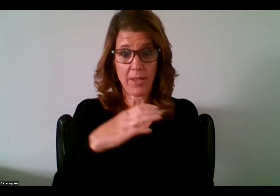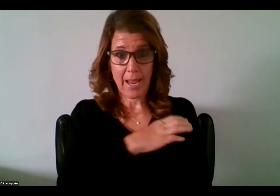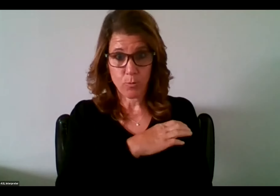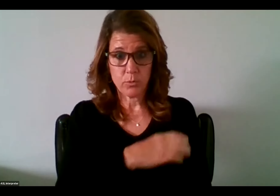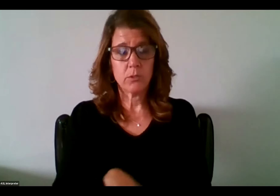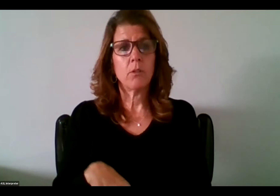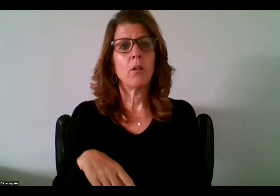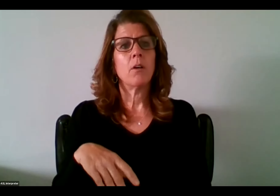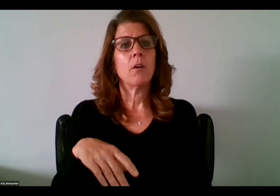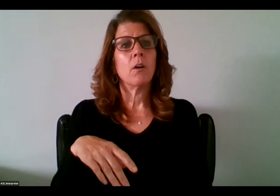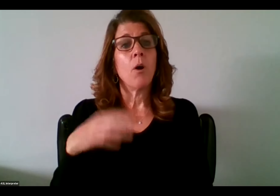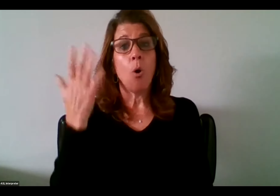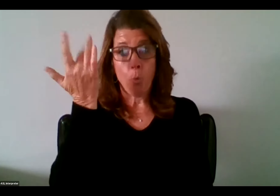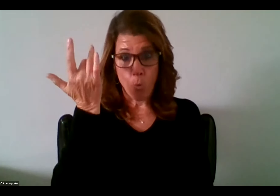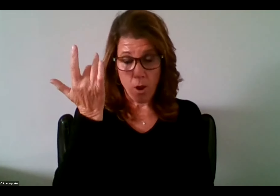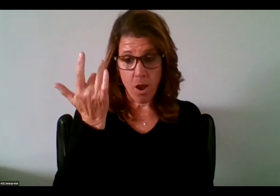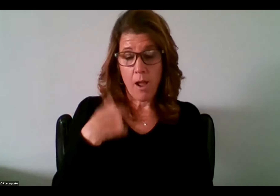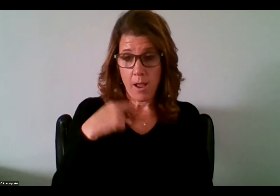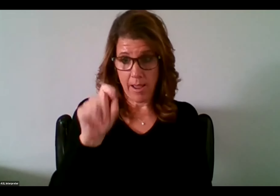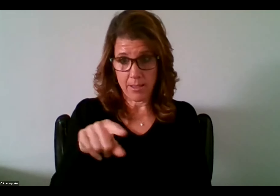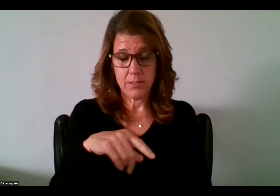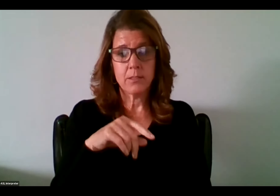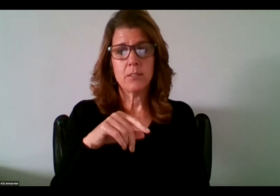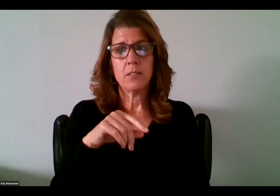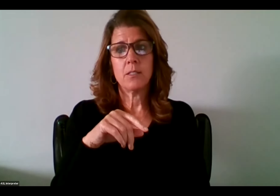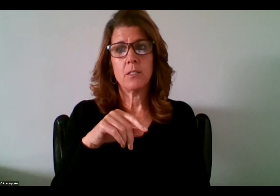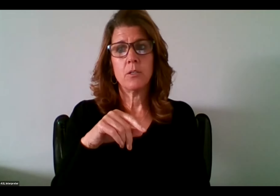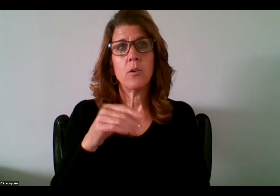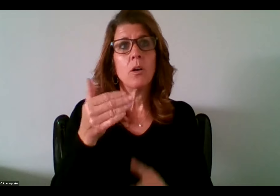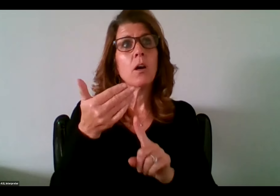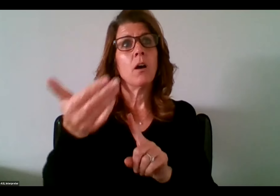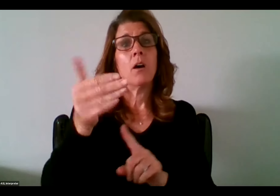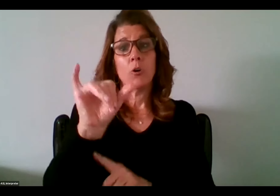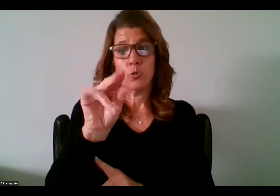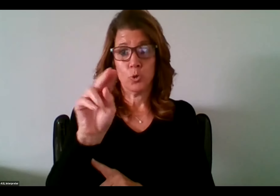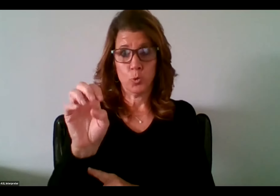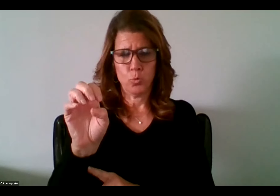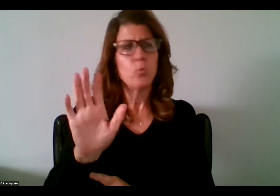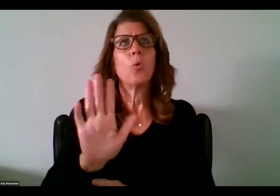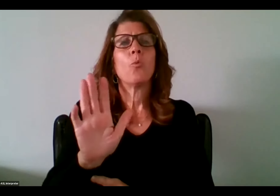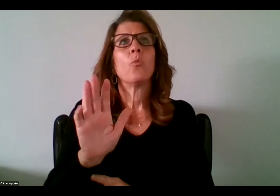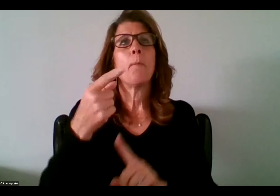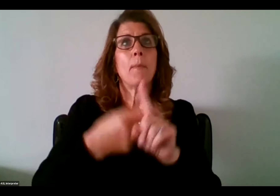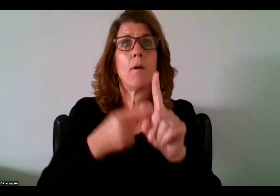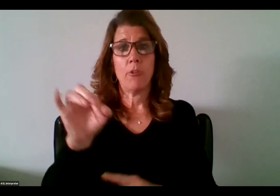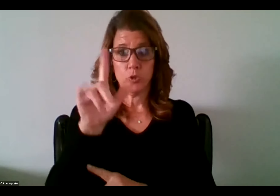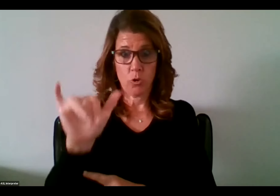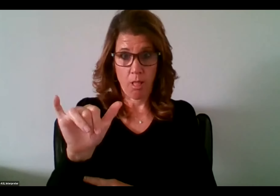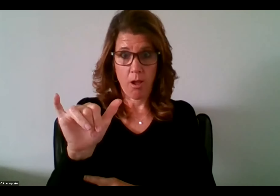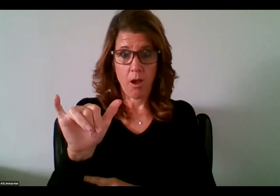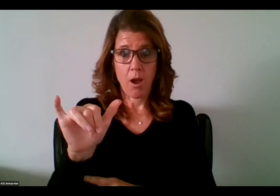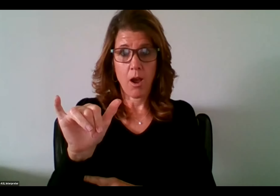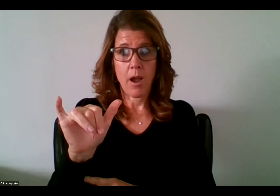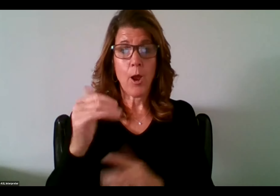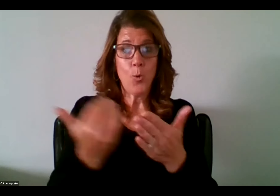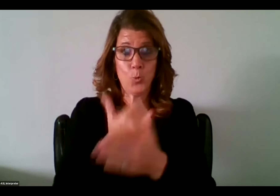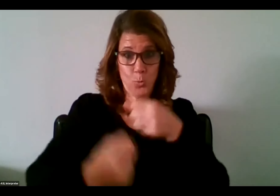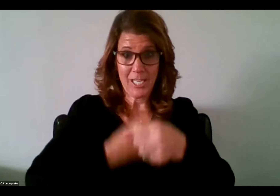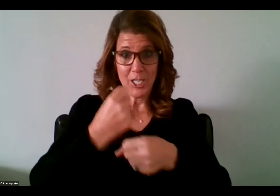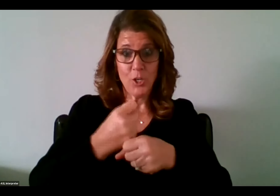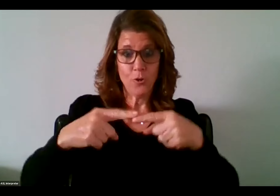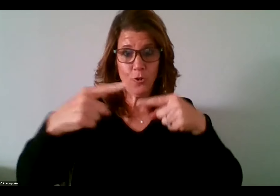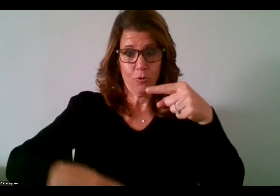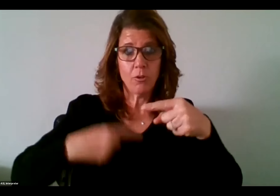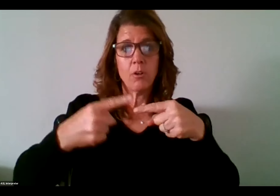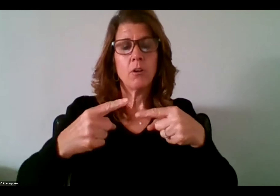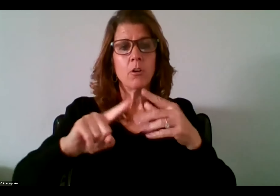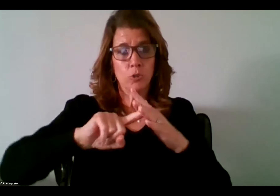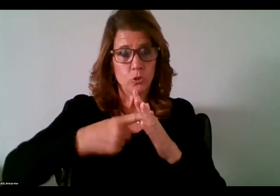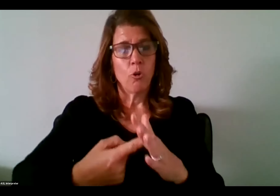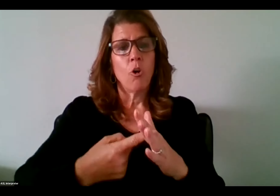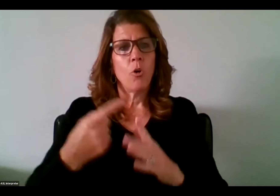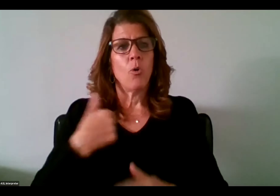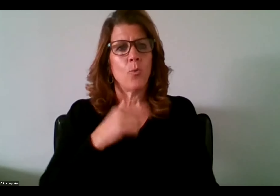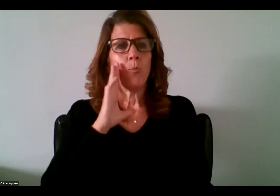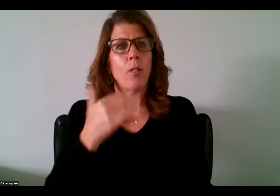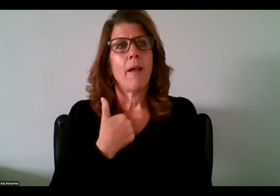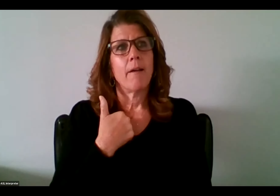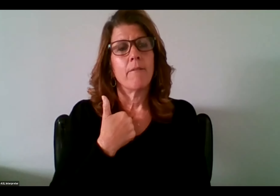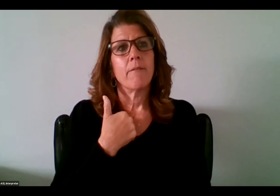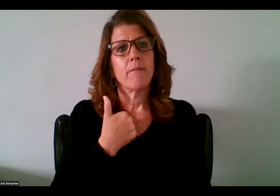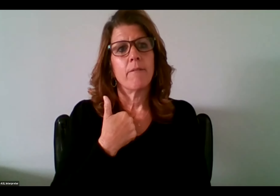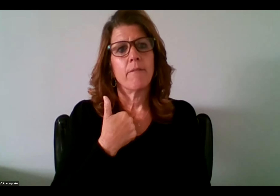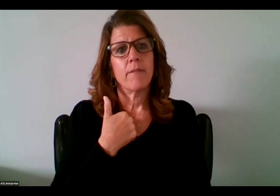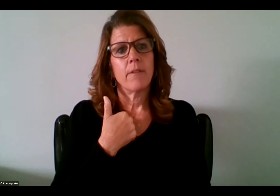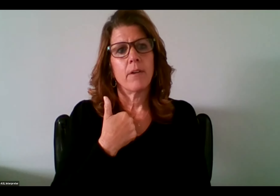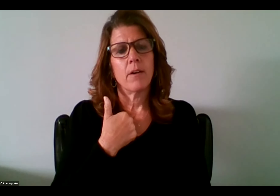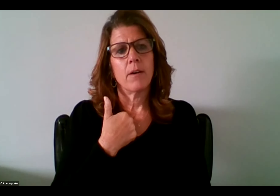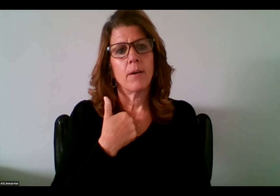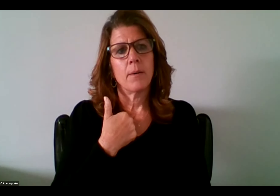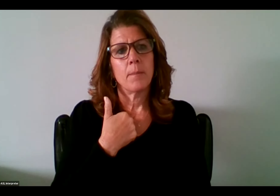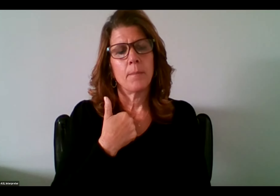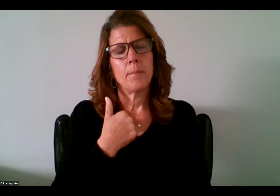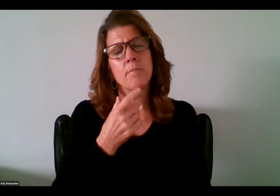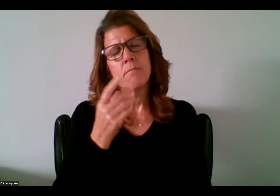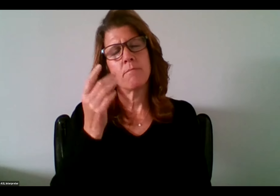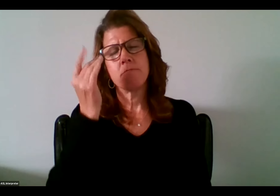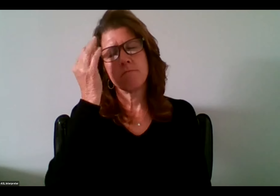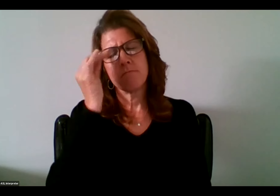that, is in June, or I'm sorry July when the new year starts we will have, we will have